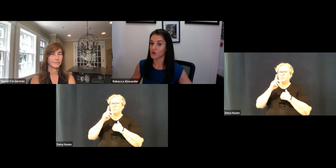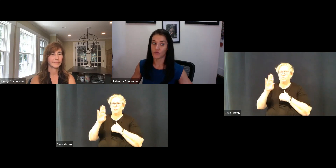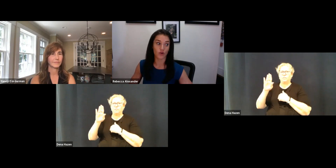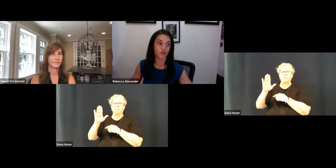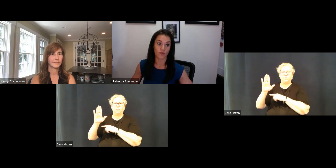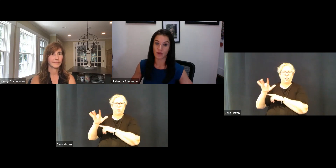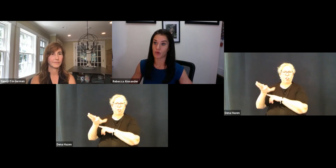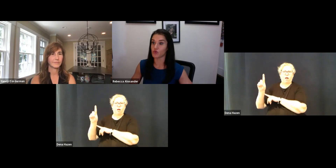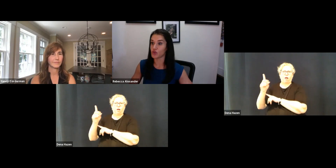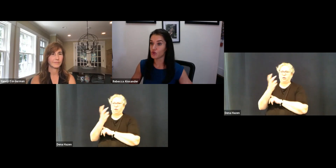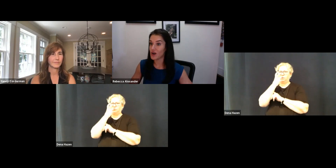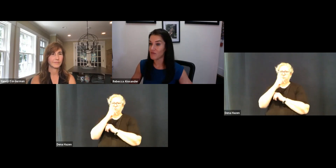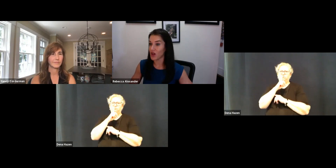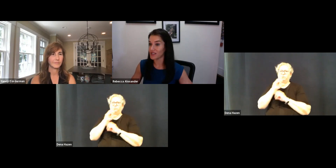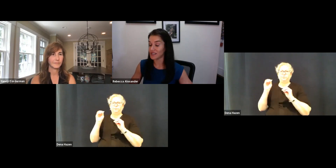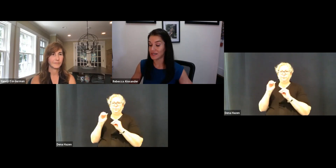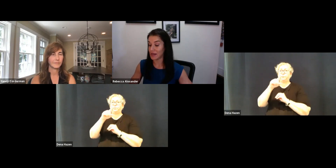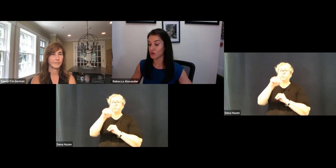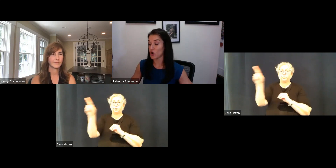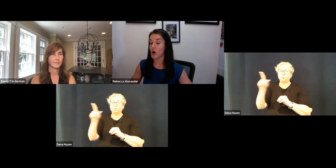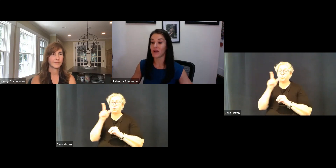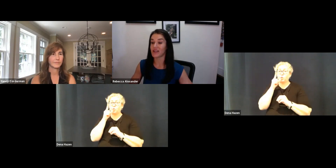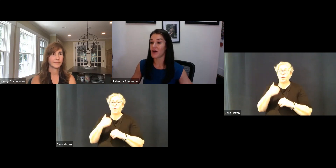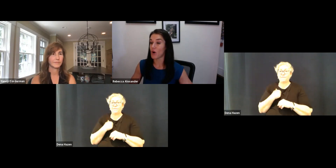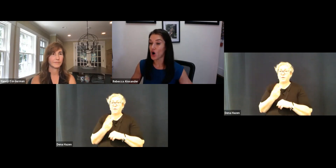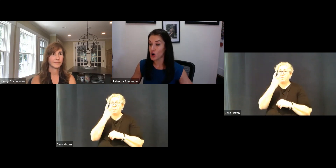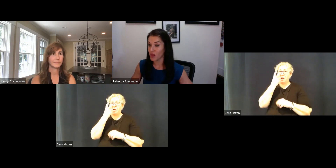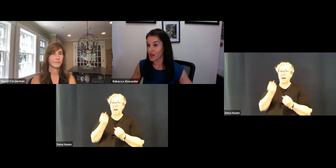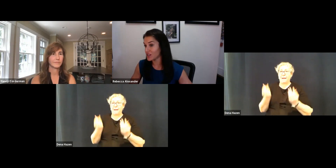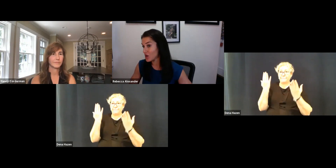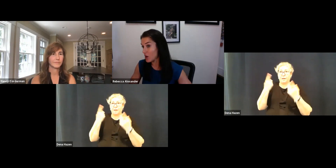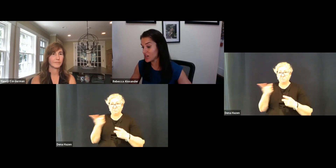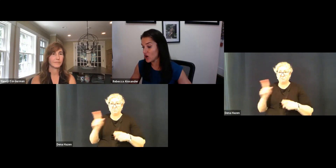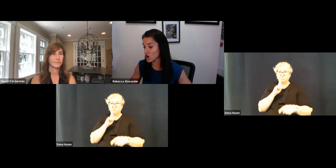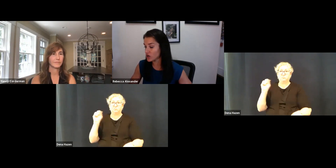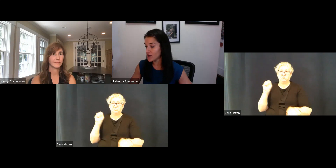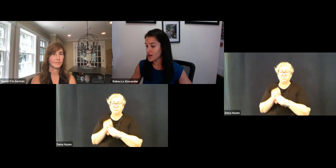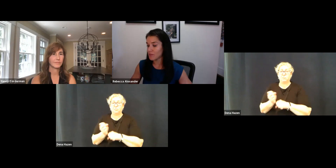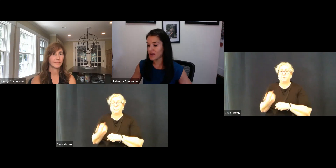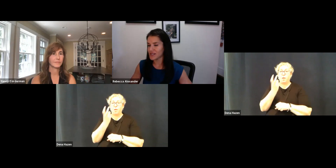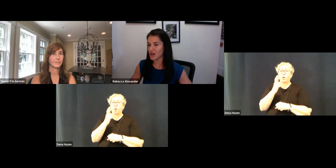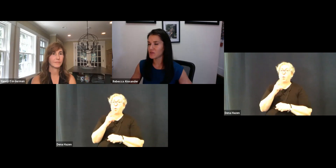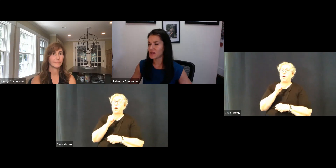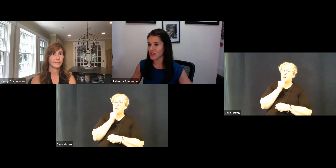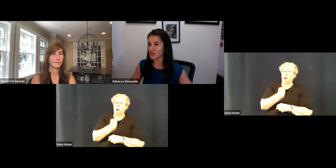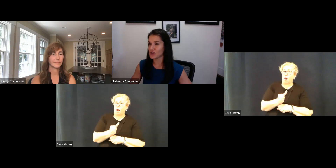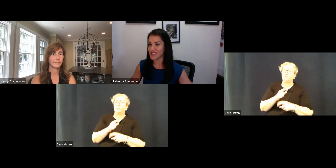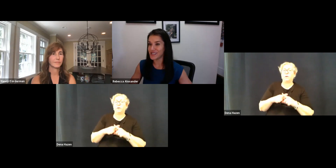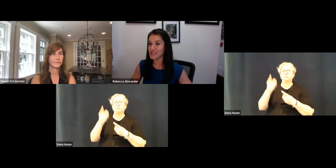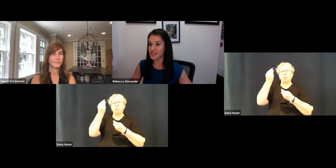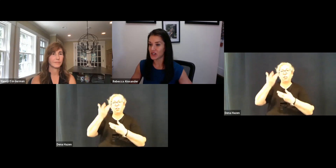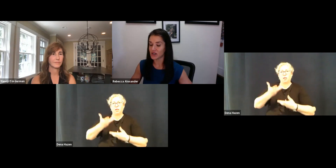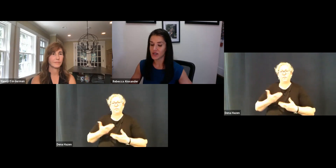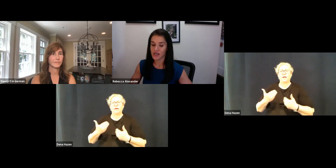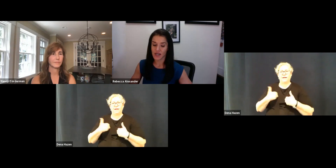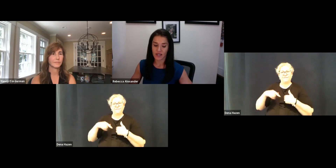So those are the people who do have blind in it, I don't know how many of them are blind and how many aren't. But it tells me that there is a need here.